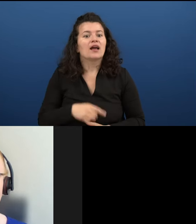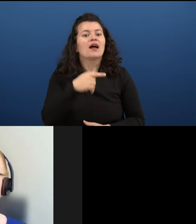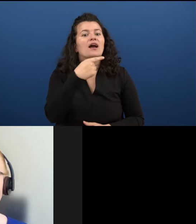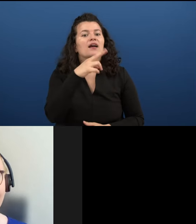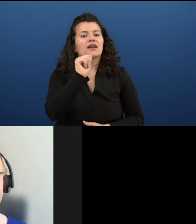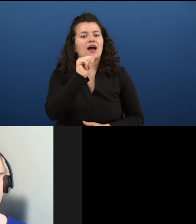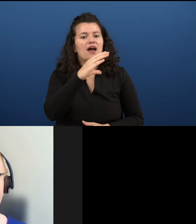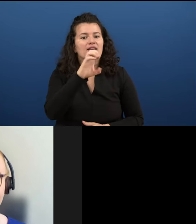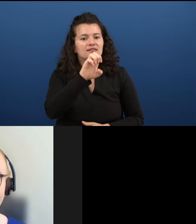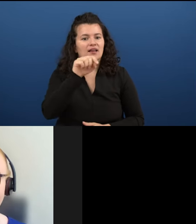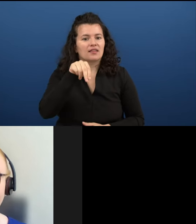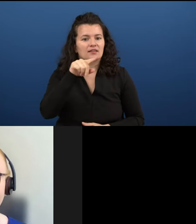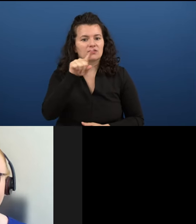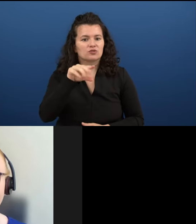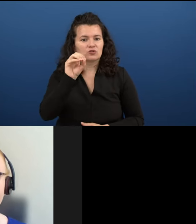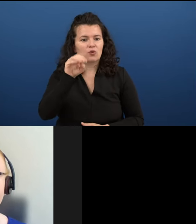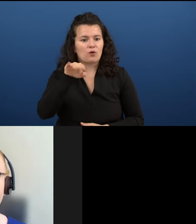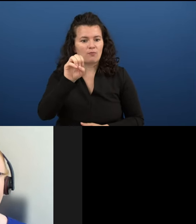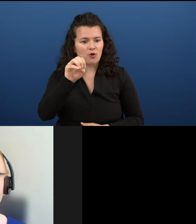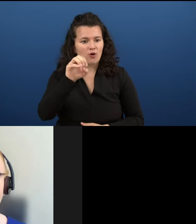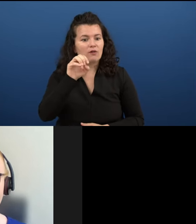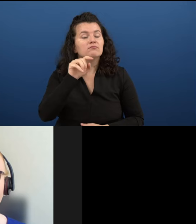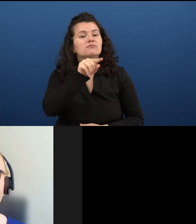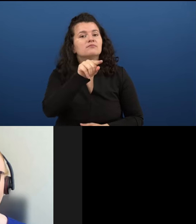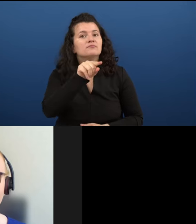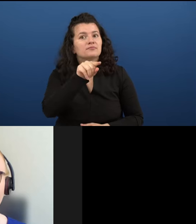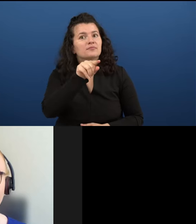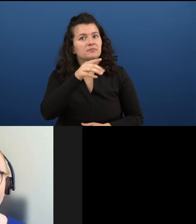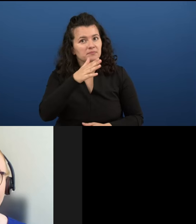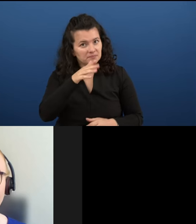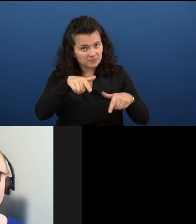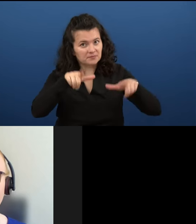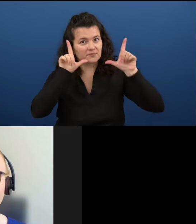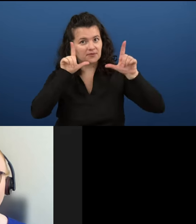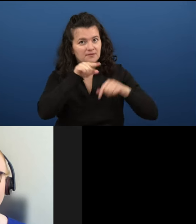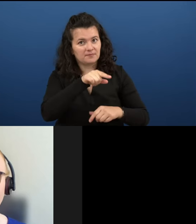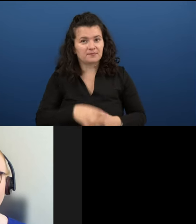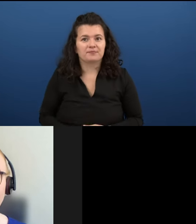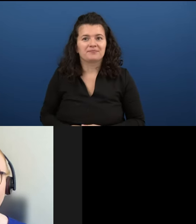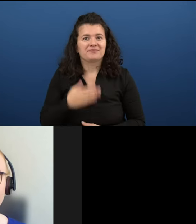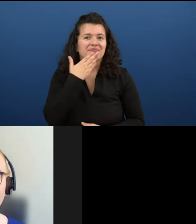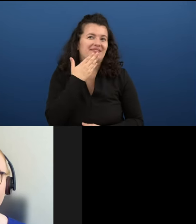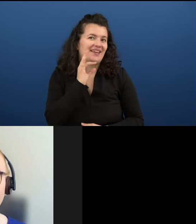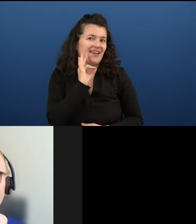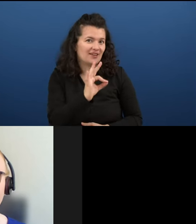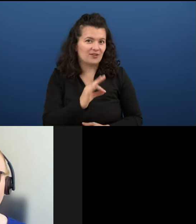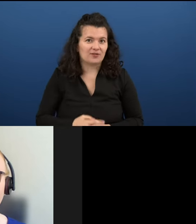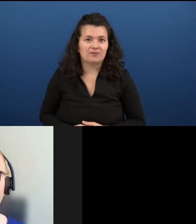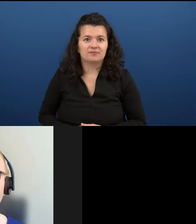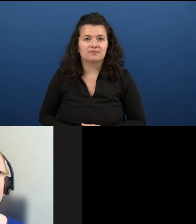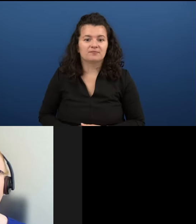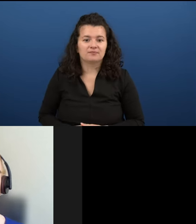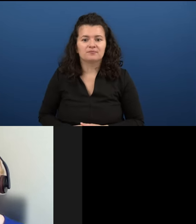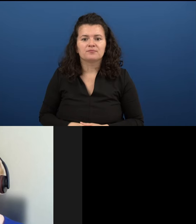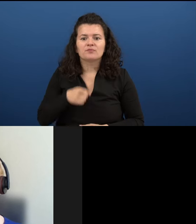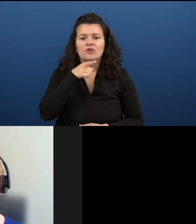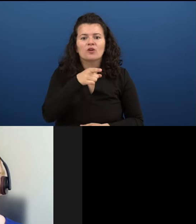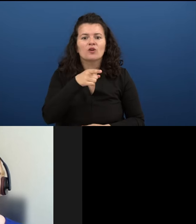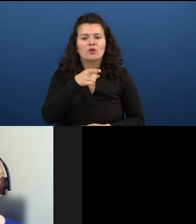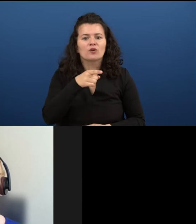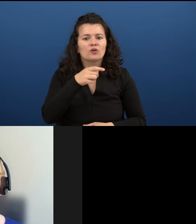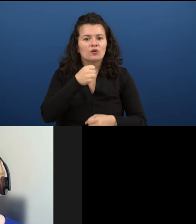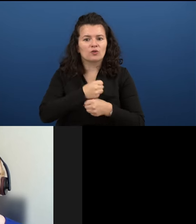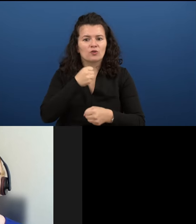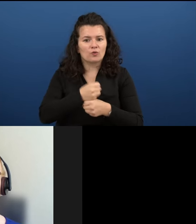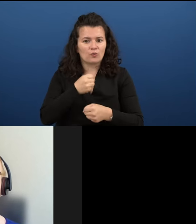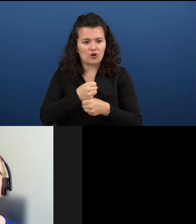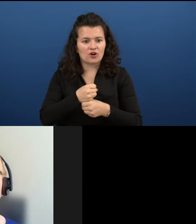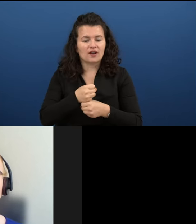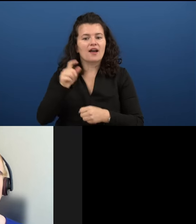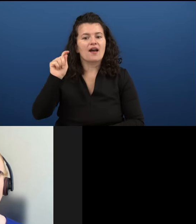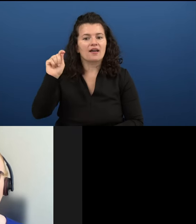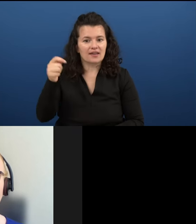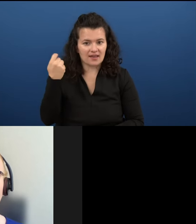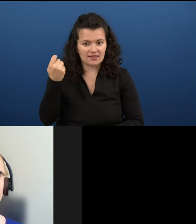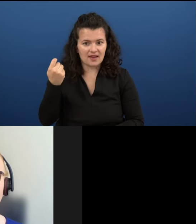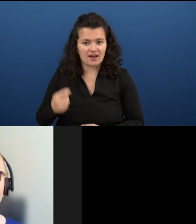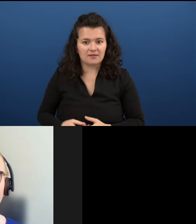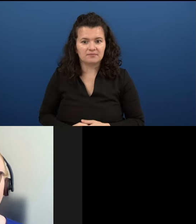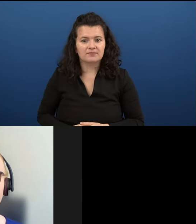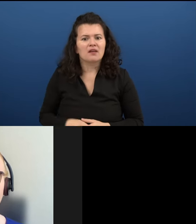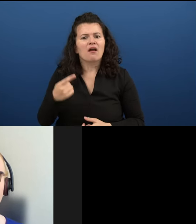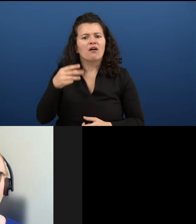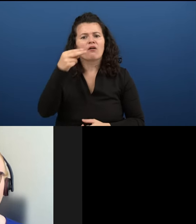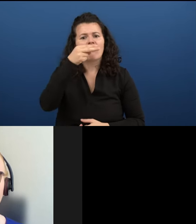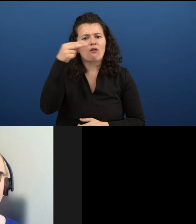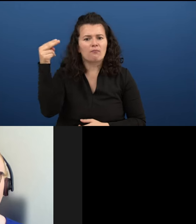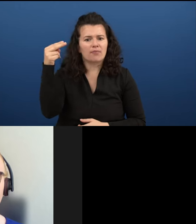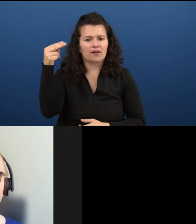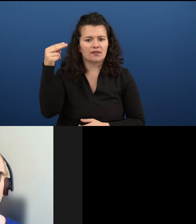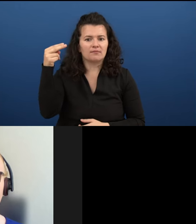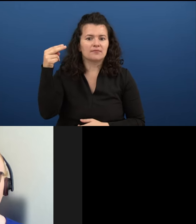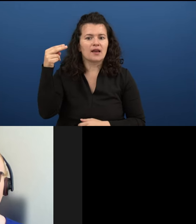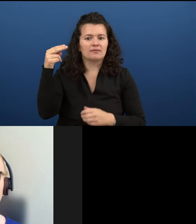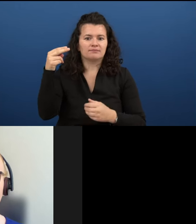guy she felt the link resume the best son. On the copy it no Selma, that mom would do